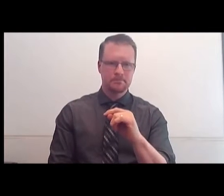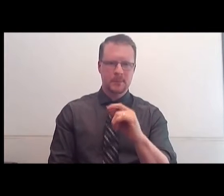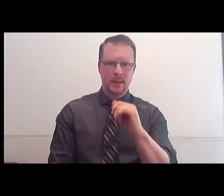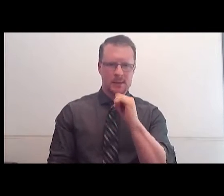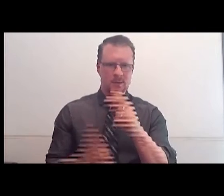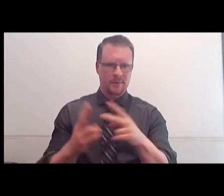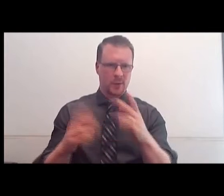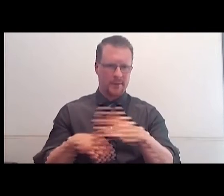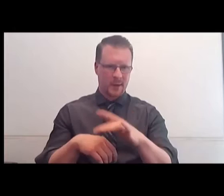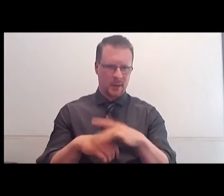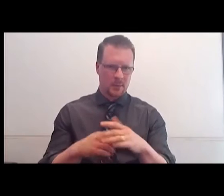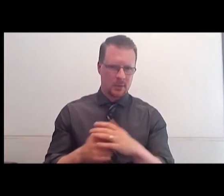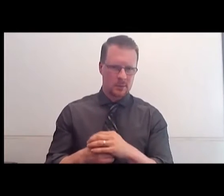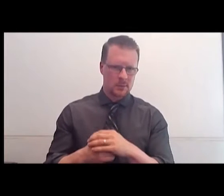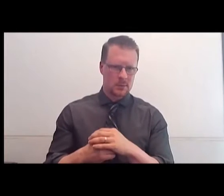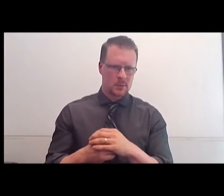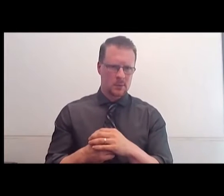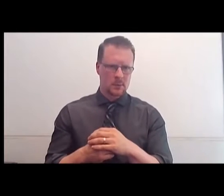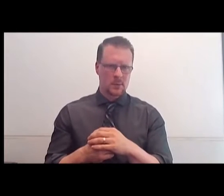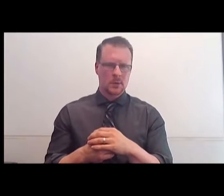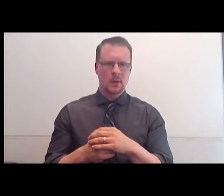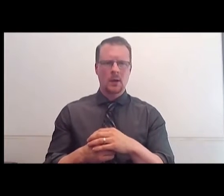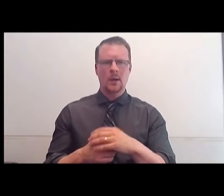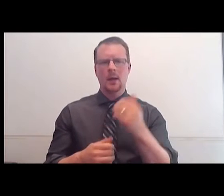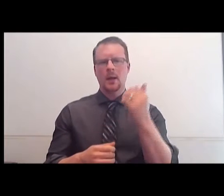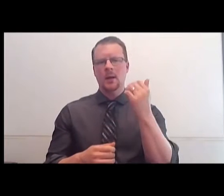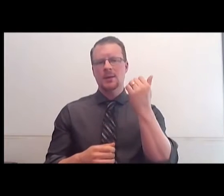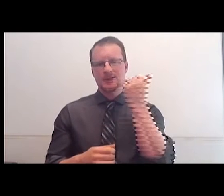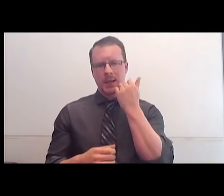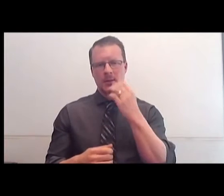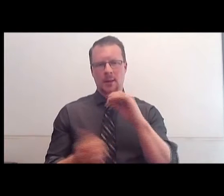excuse me, present that in their curriculum. It's very scant.